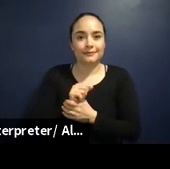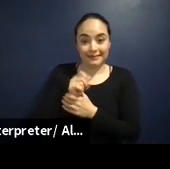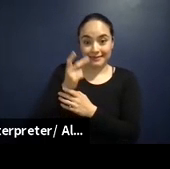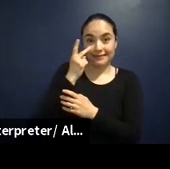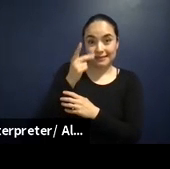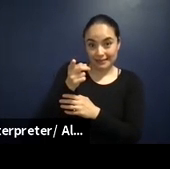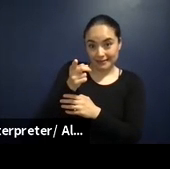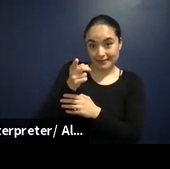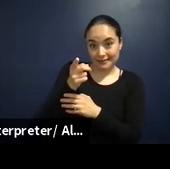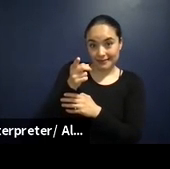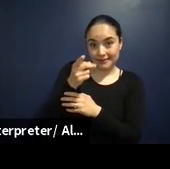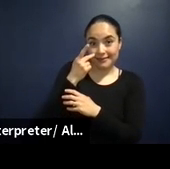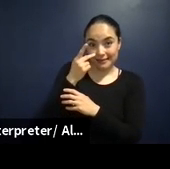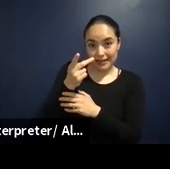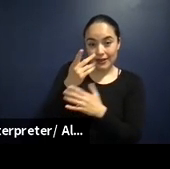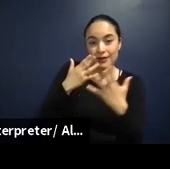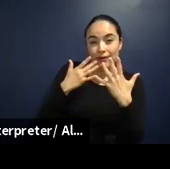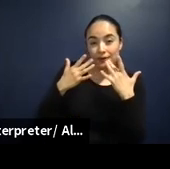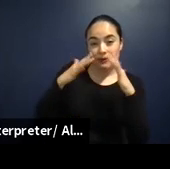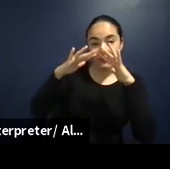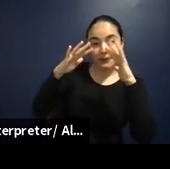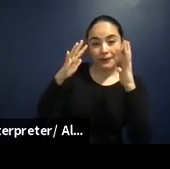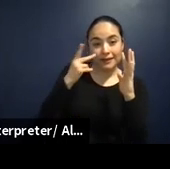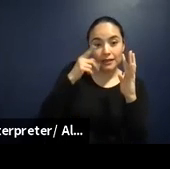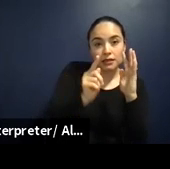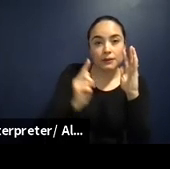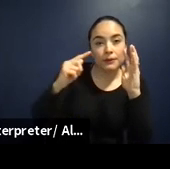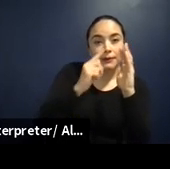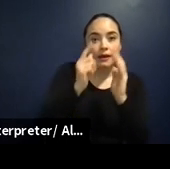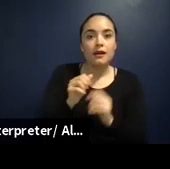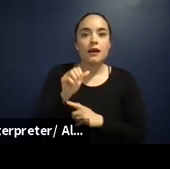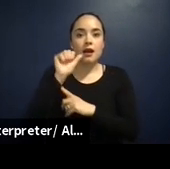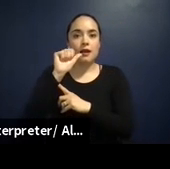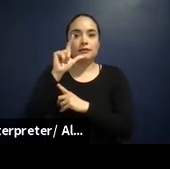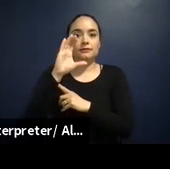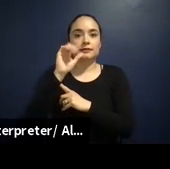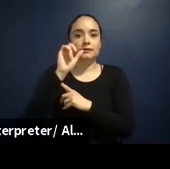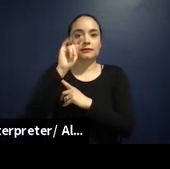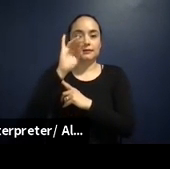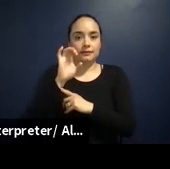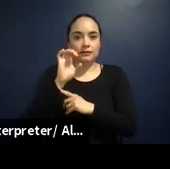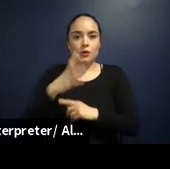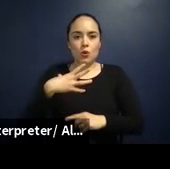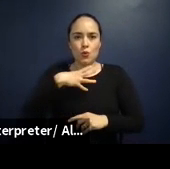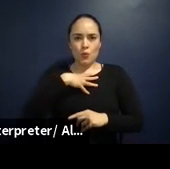calcite, so some of the white material is calcite, and, yeah, it's got about